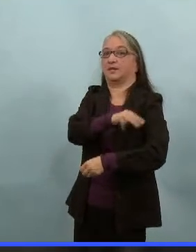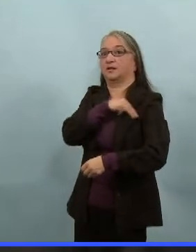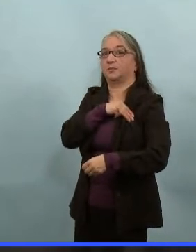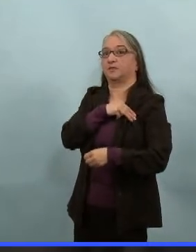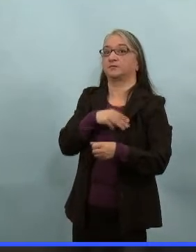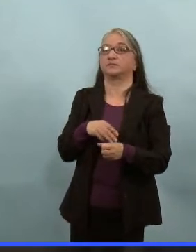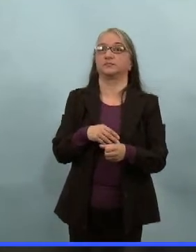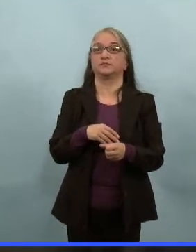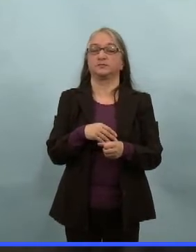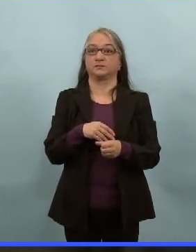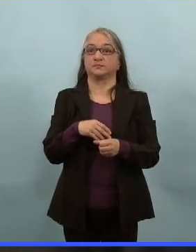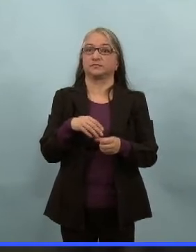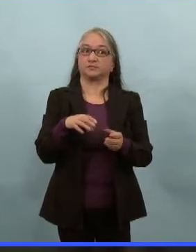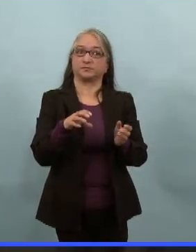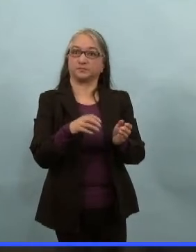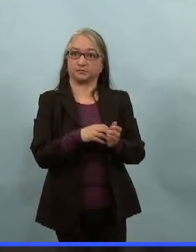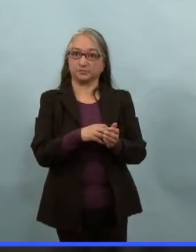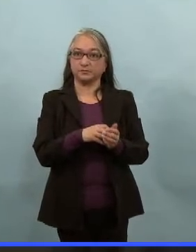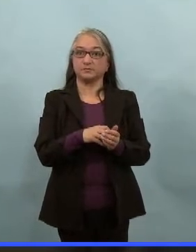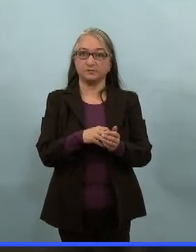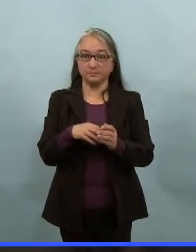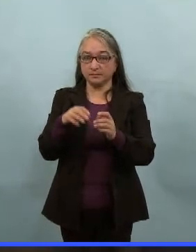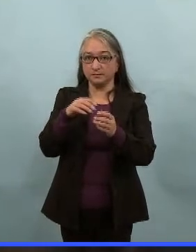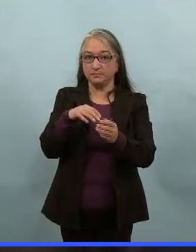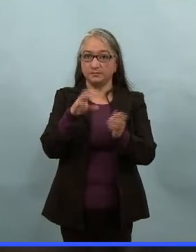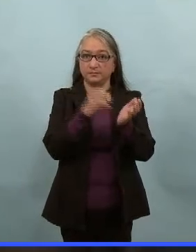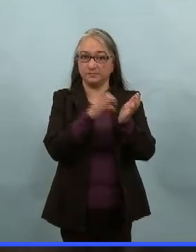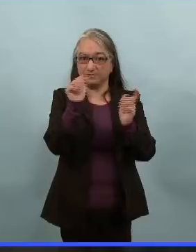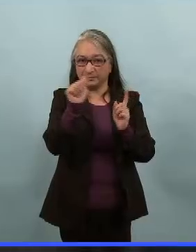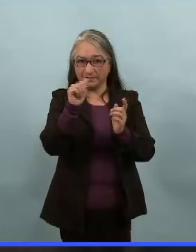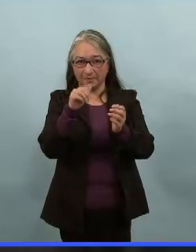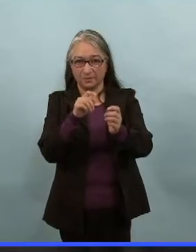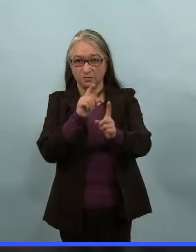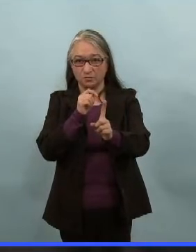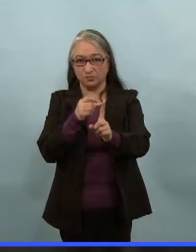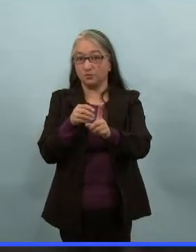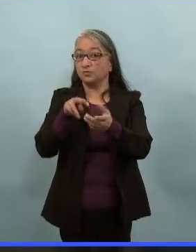reinfection from a after you've been vaccinated or a reinfection from a previous coveted infection i